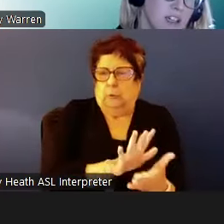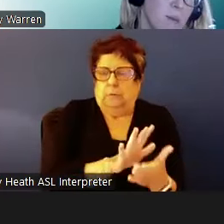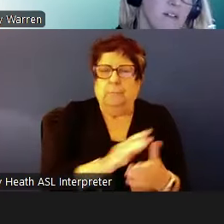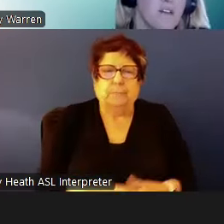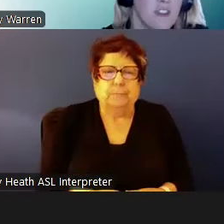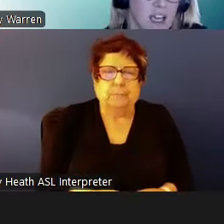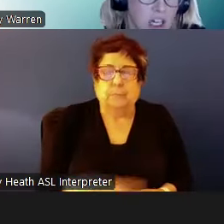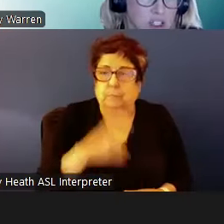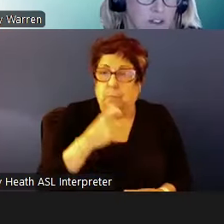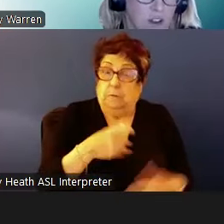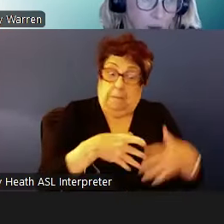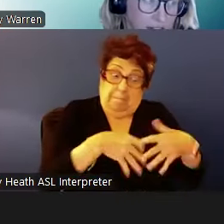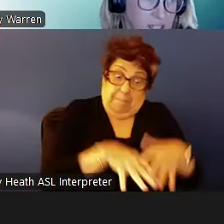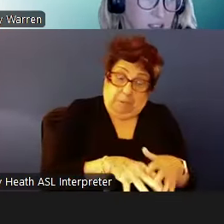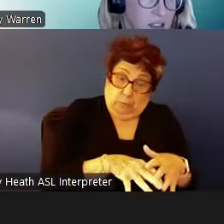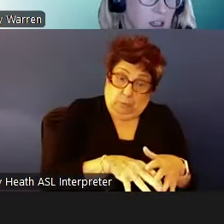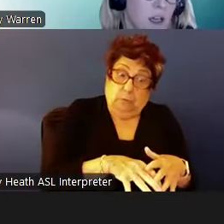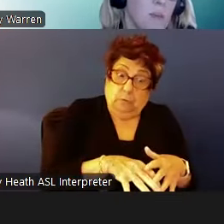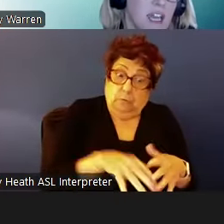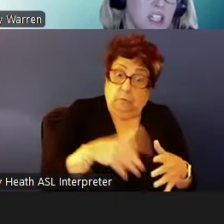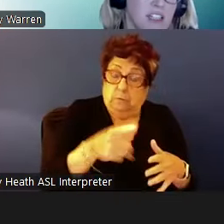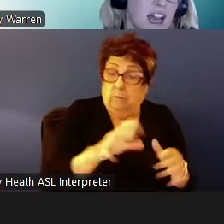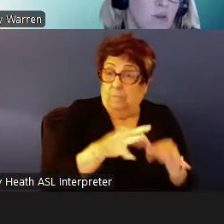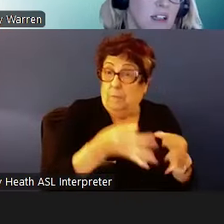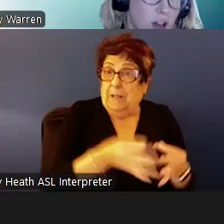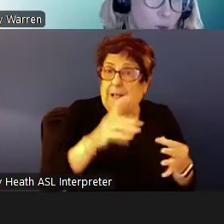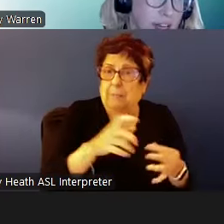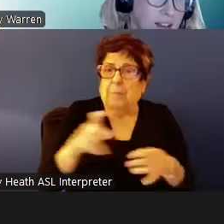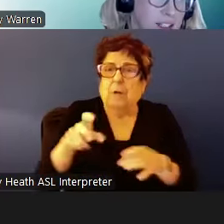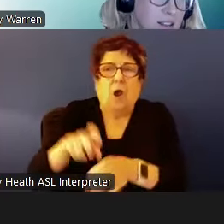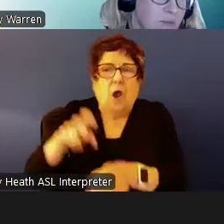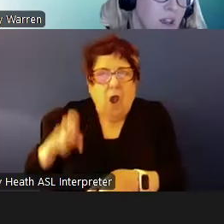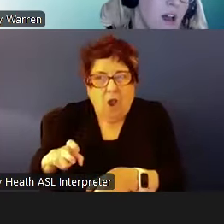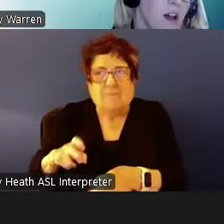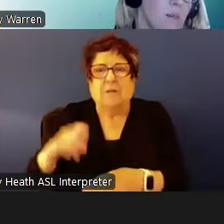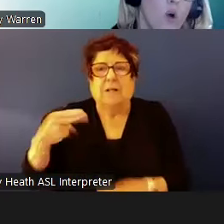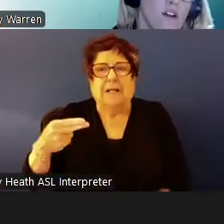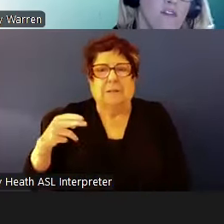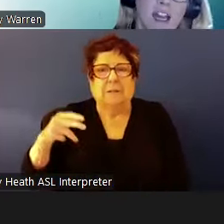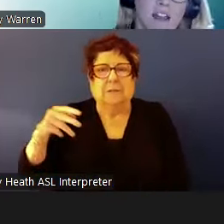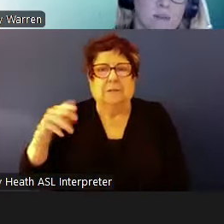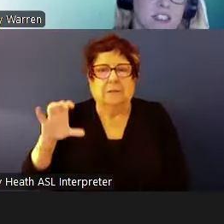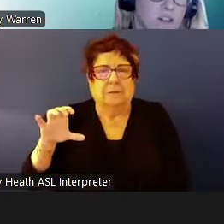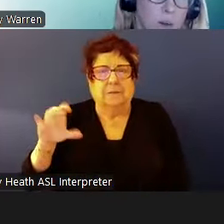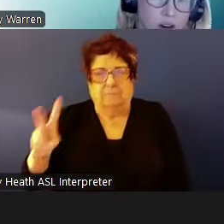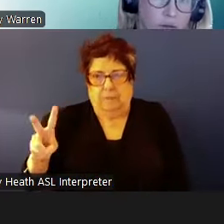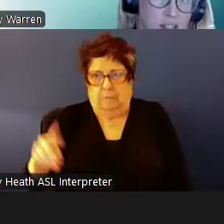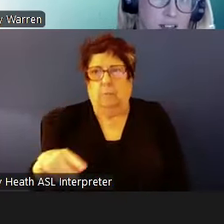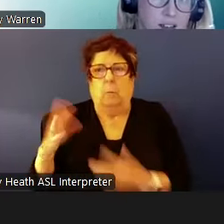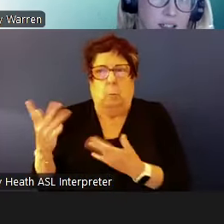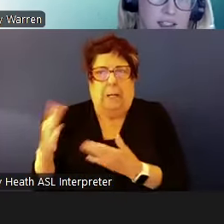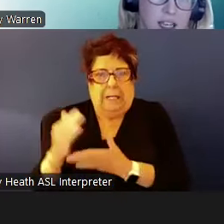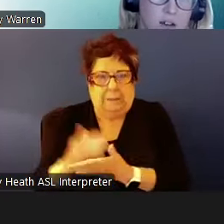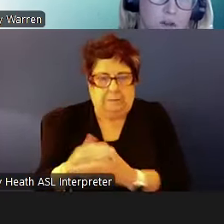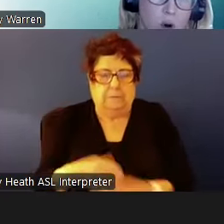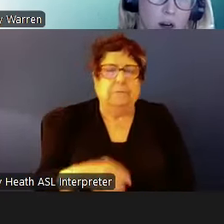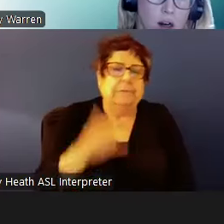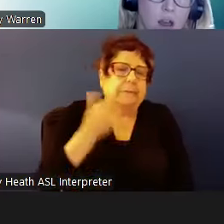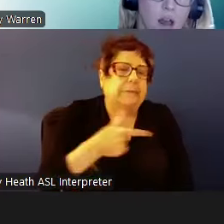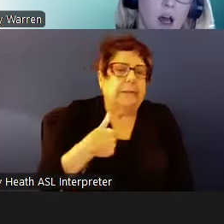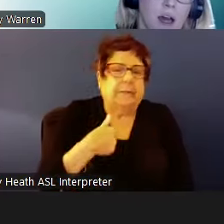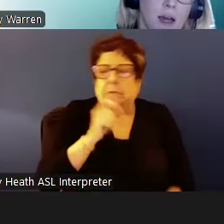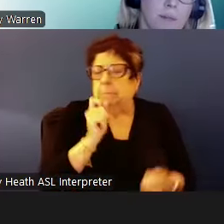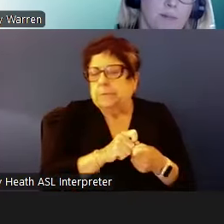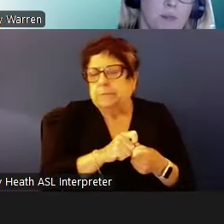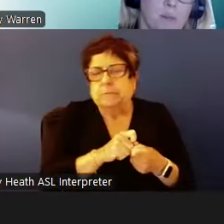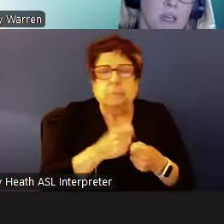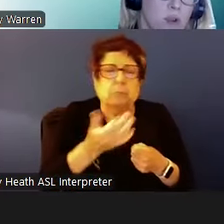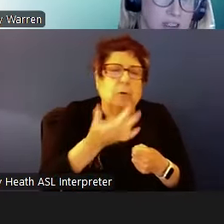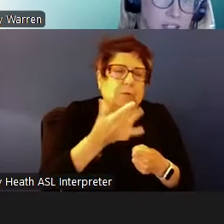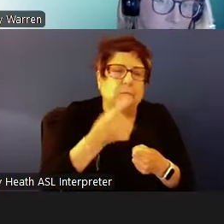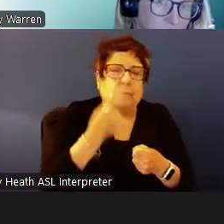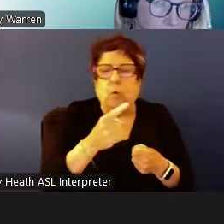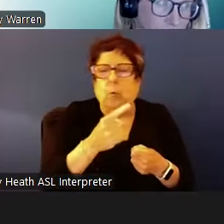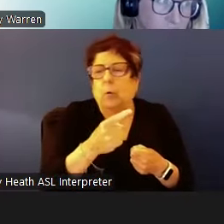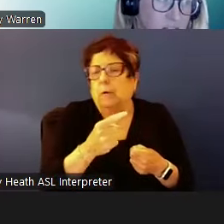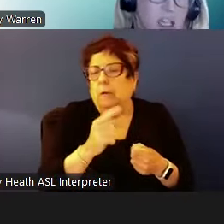come off the waiting list. If they had a specific preference for people exiting institutions,